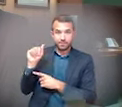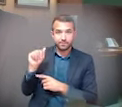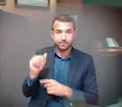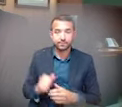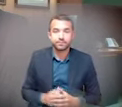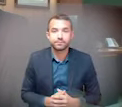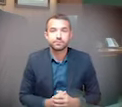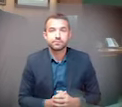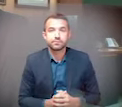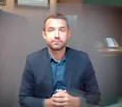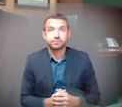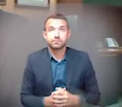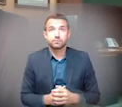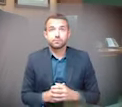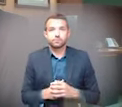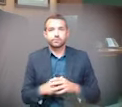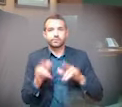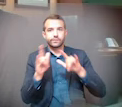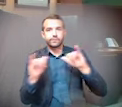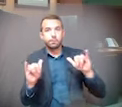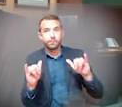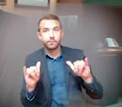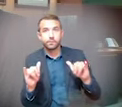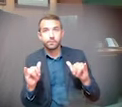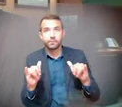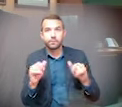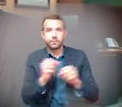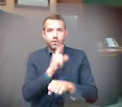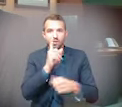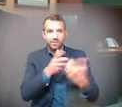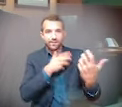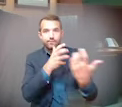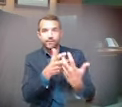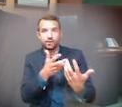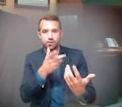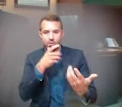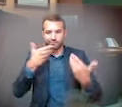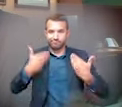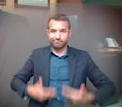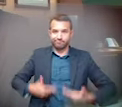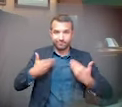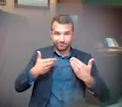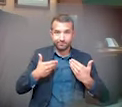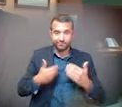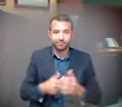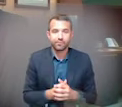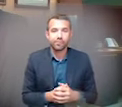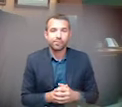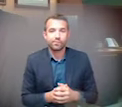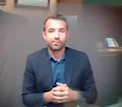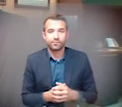you the freedom to sort of redefine it in a way which feels true to you. Beth: Mm-hmm. Diane: Mm-hmm, mm-hmm.